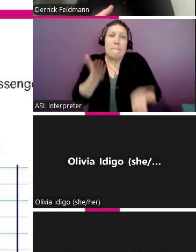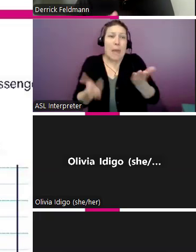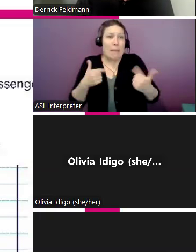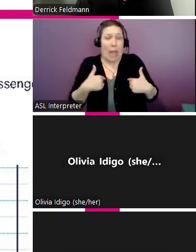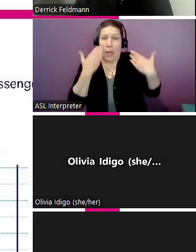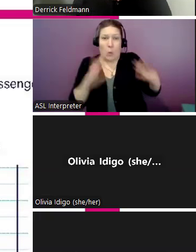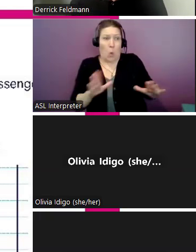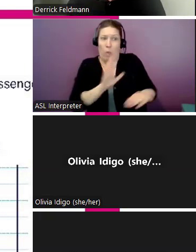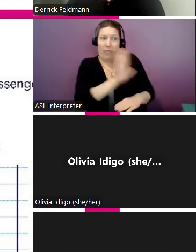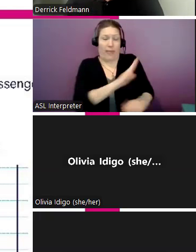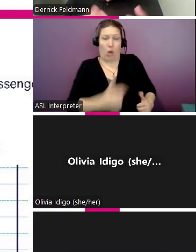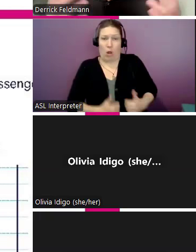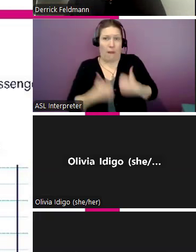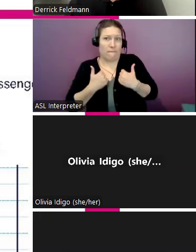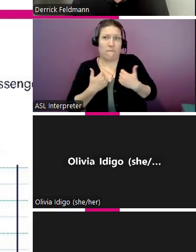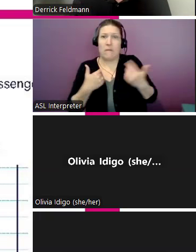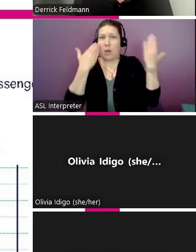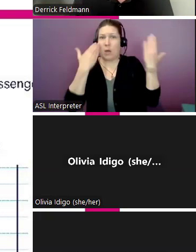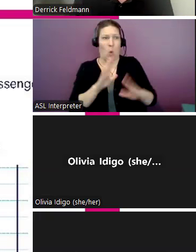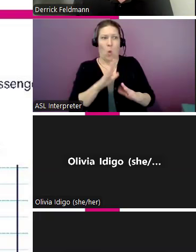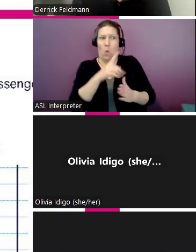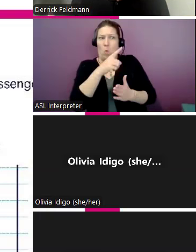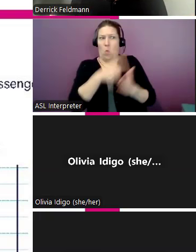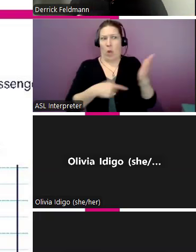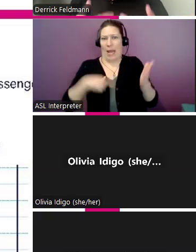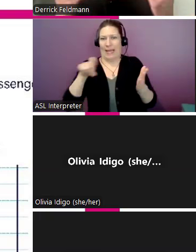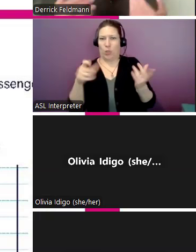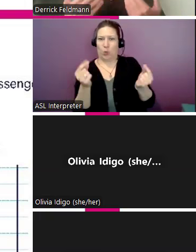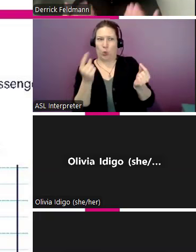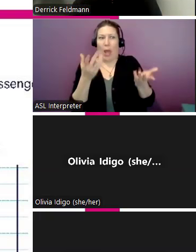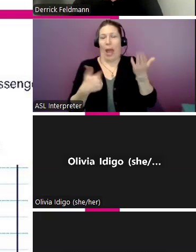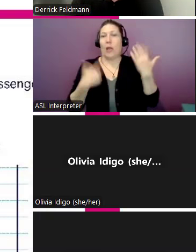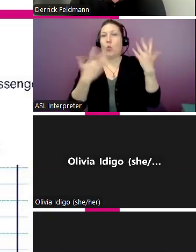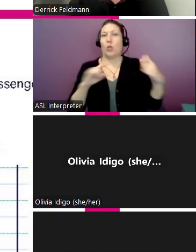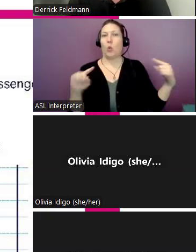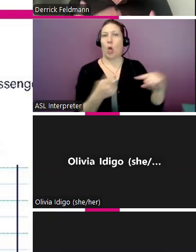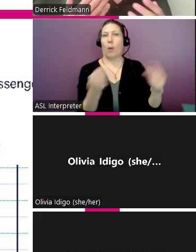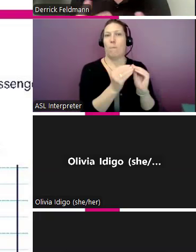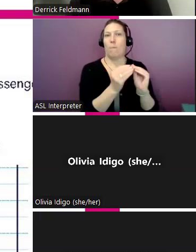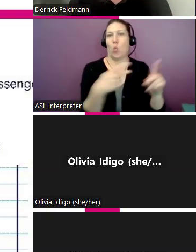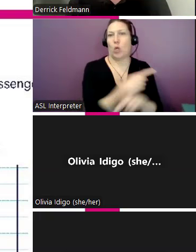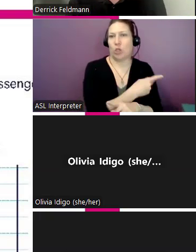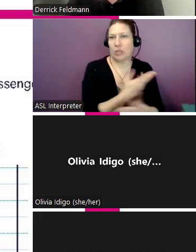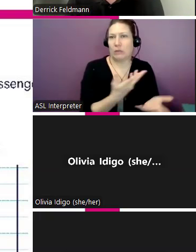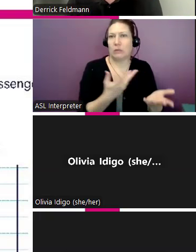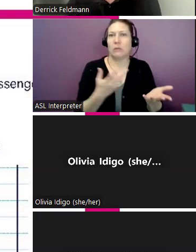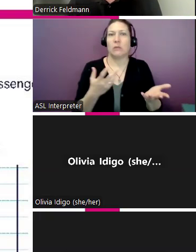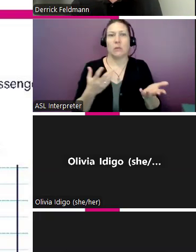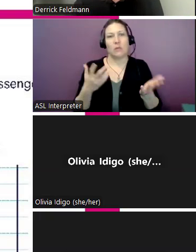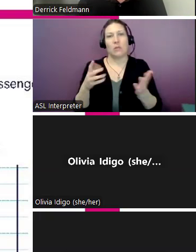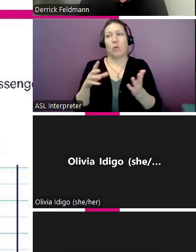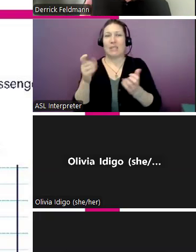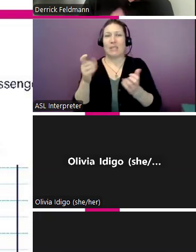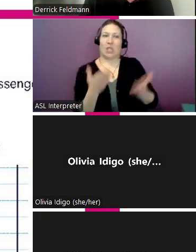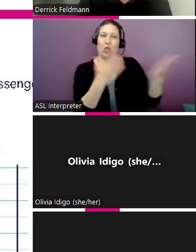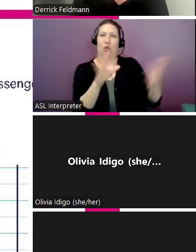or not harmful or what I should be doing. You know, obviously encouraging 988, regardless is really key there.